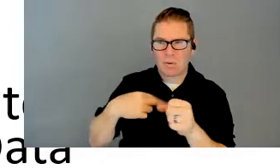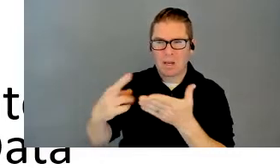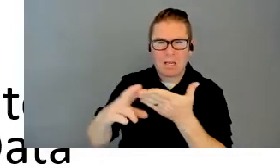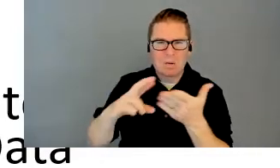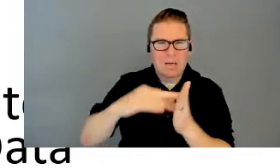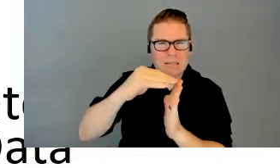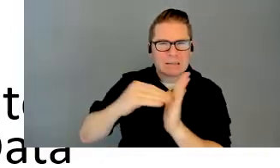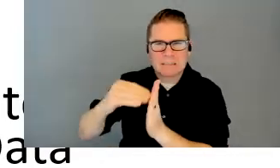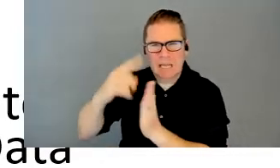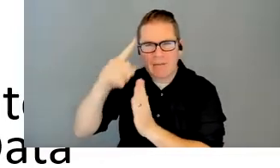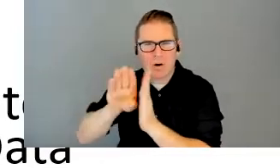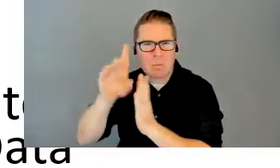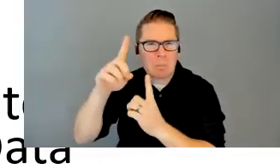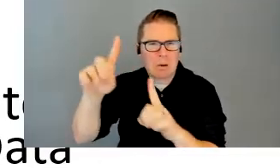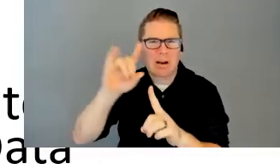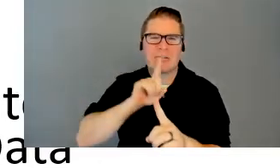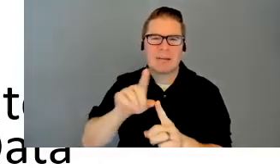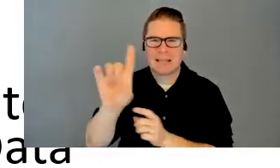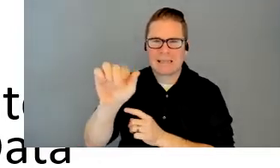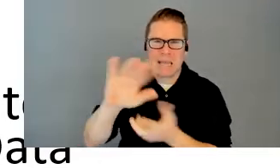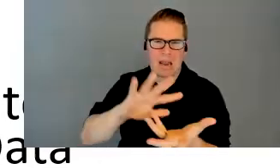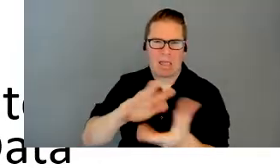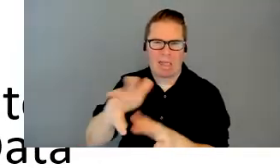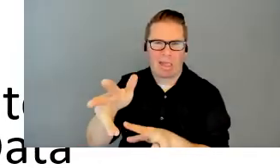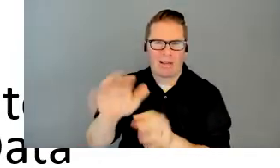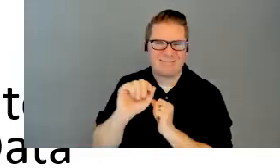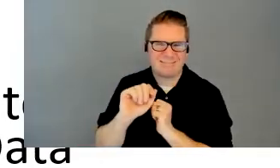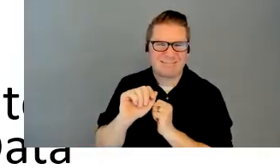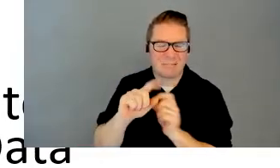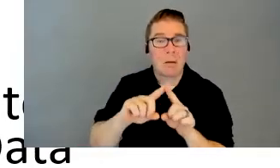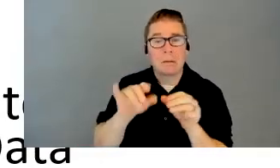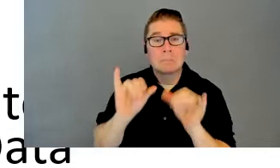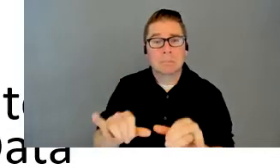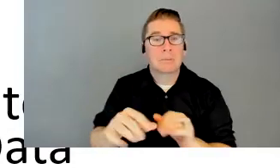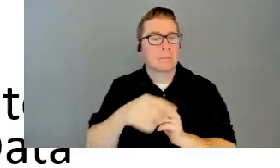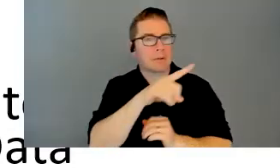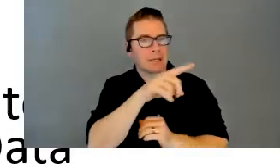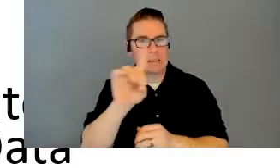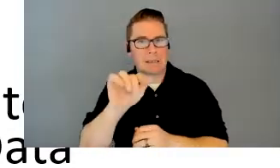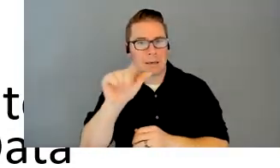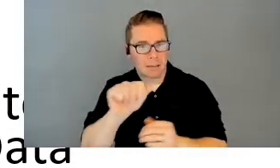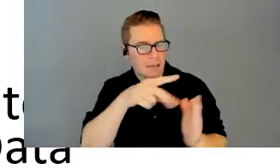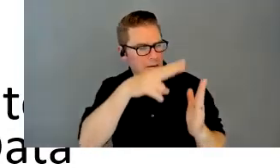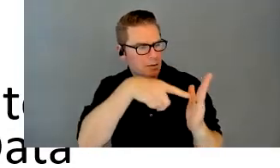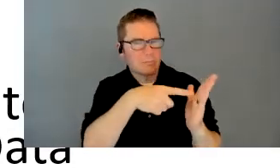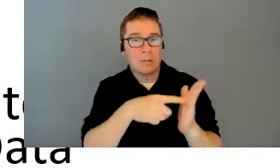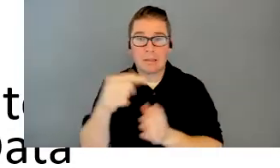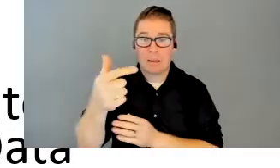kind of skewed the data but the data still tells a story. If you look at the success rate